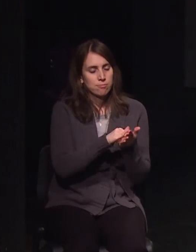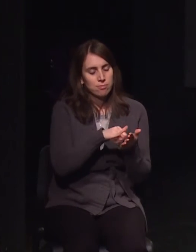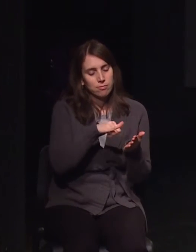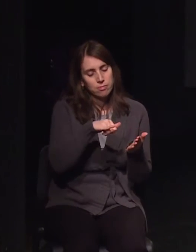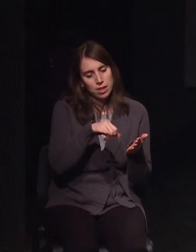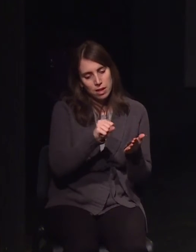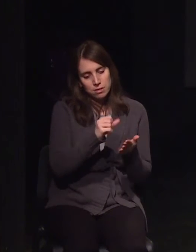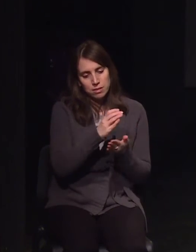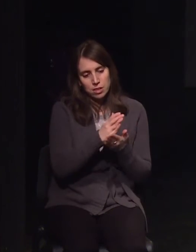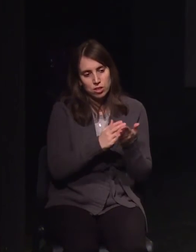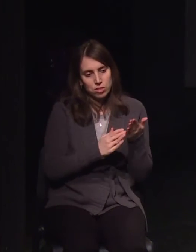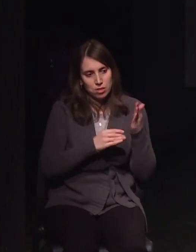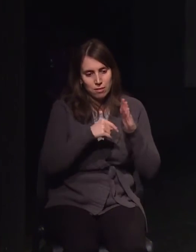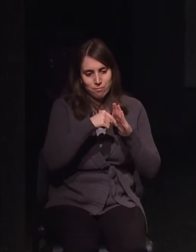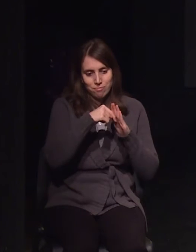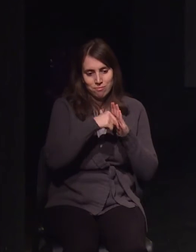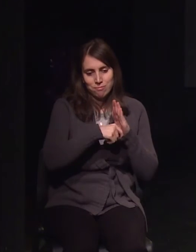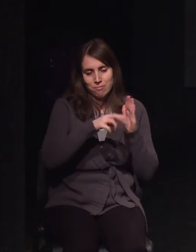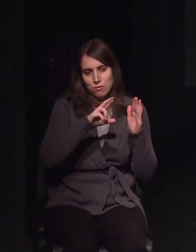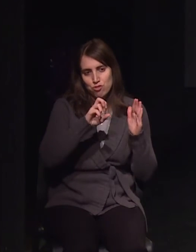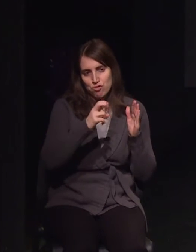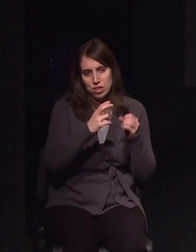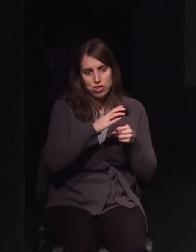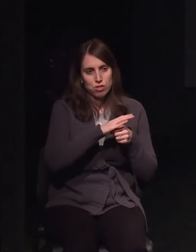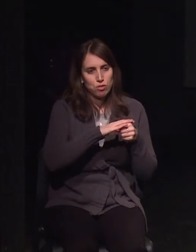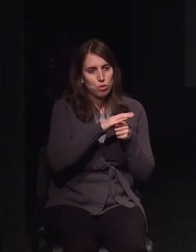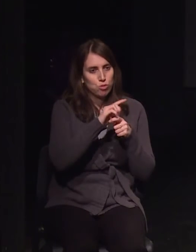these local traditions, and there’s a lot to do in our own backyard, but at the same